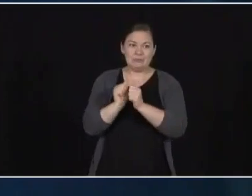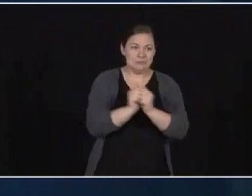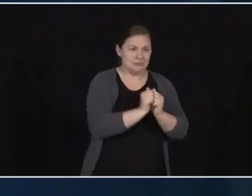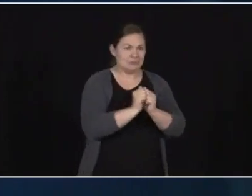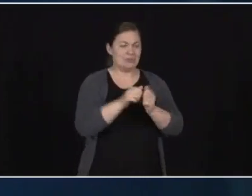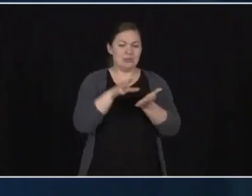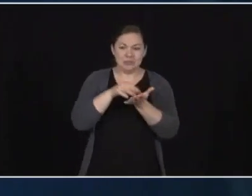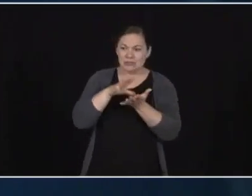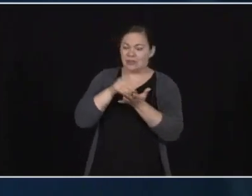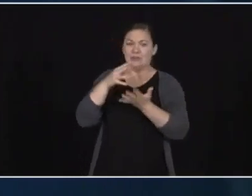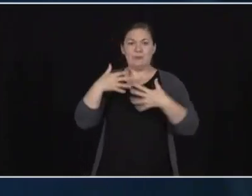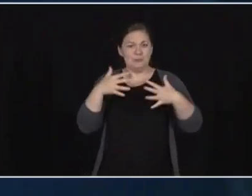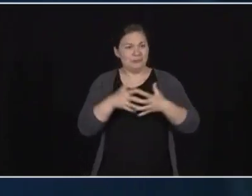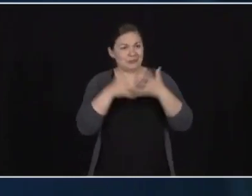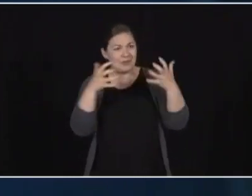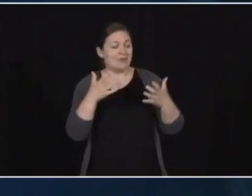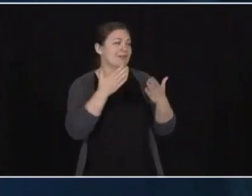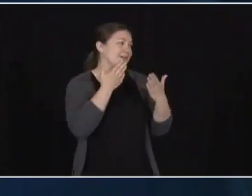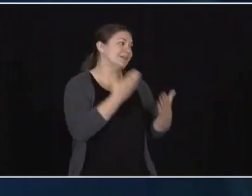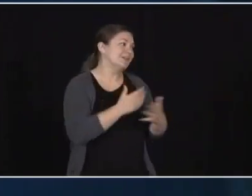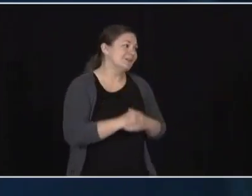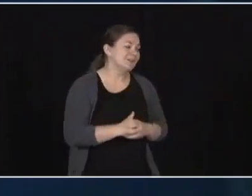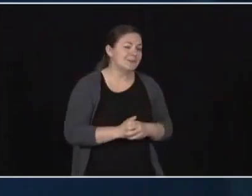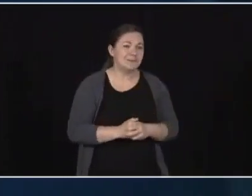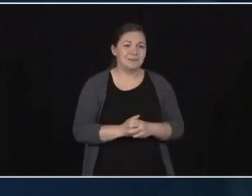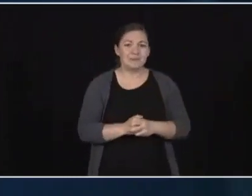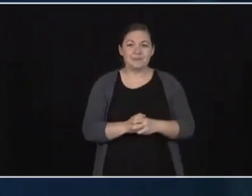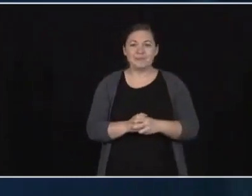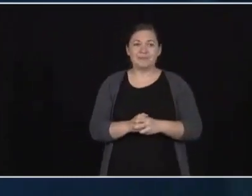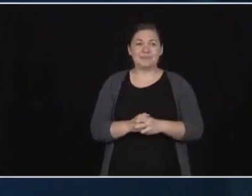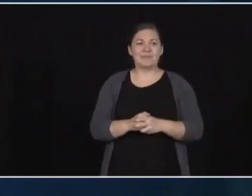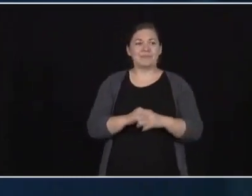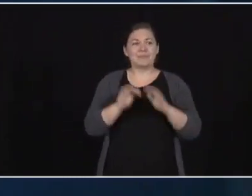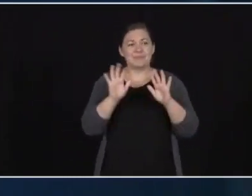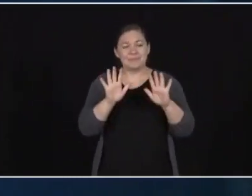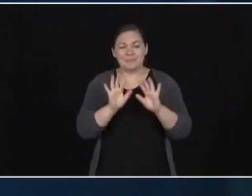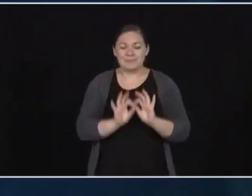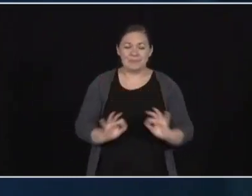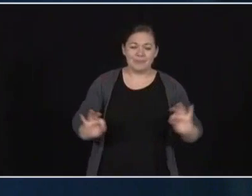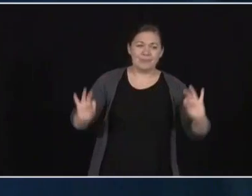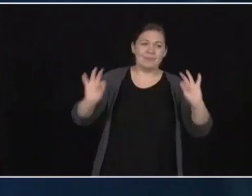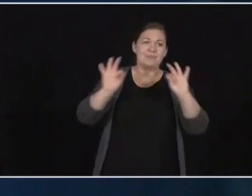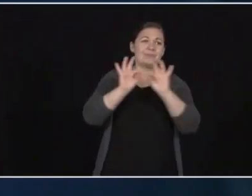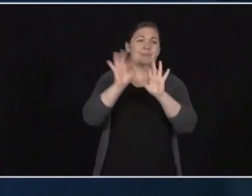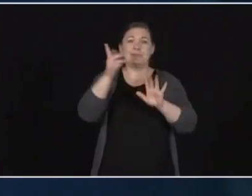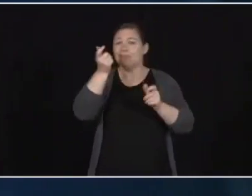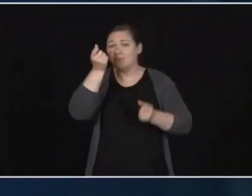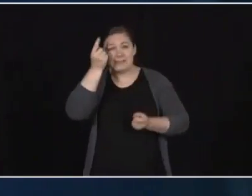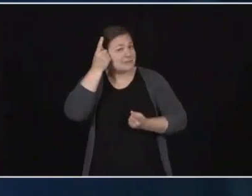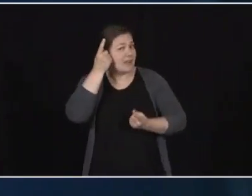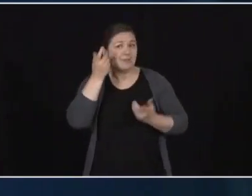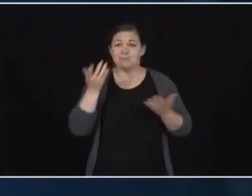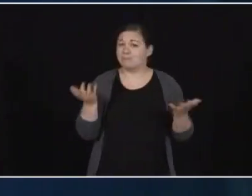learned a lot from my two colleagues who I am working with. I'm here today with and I think you all for that opportunity.